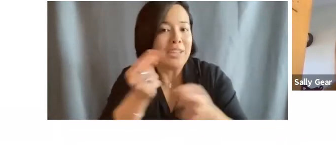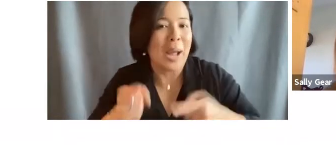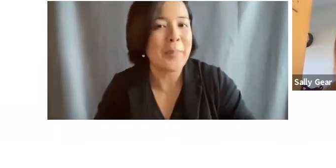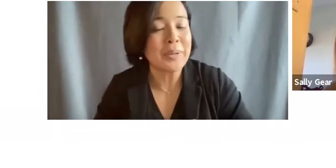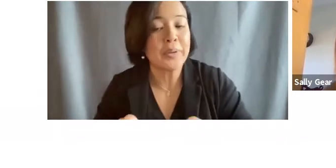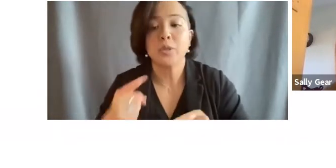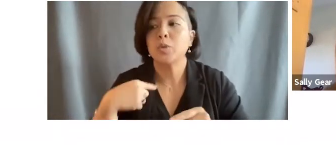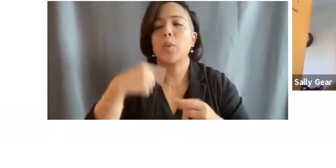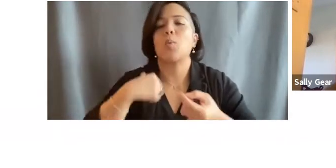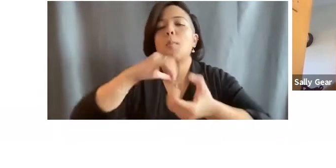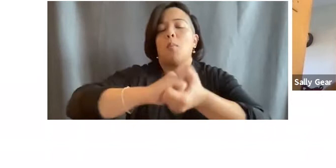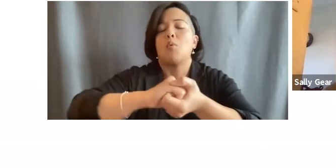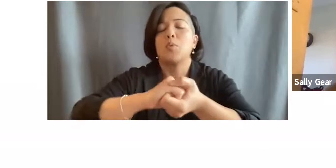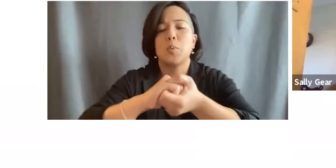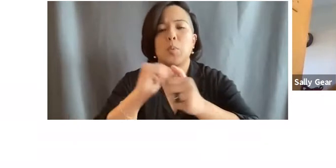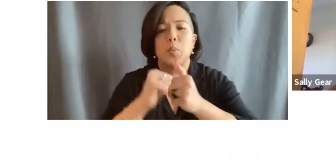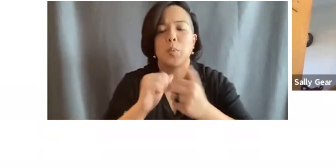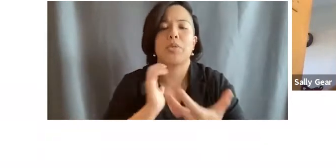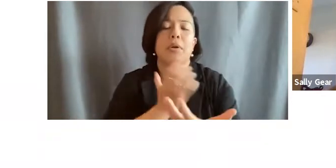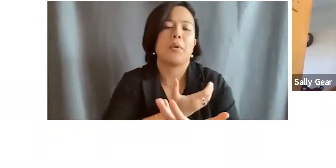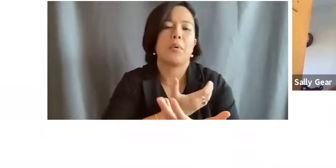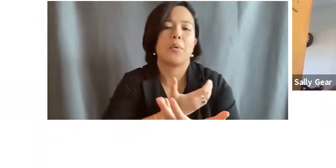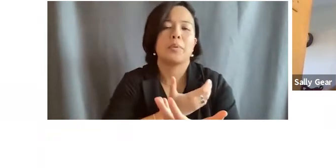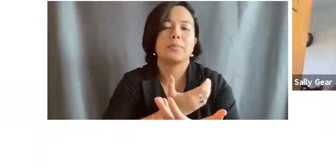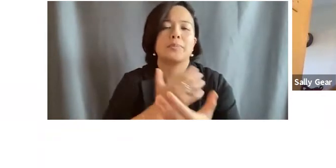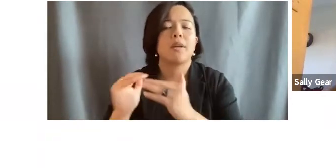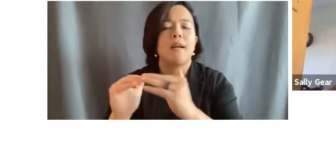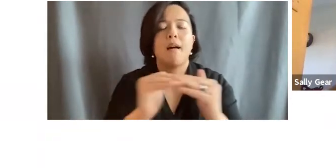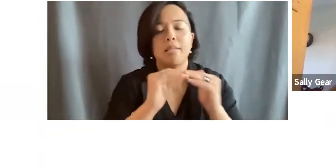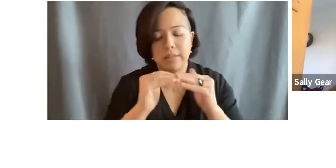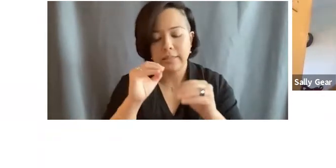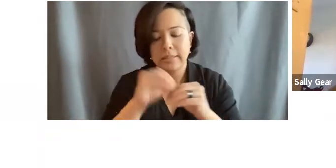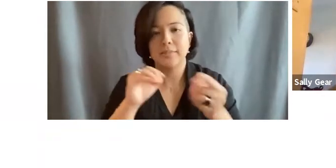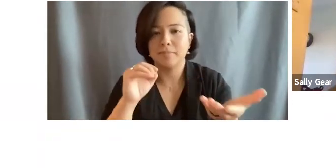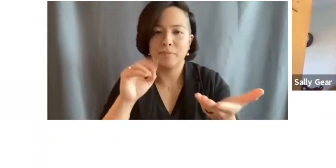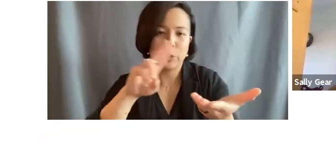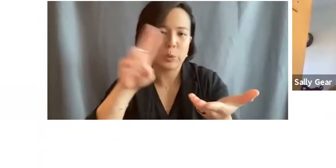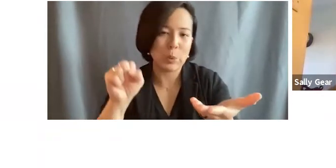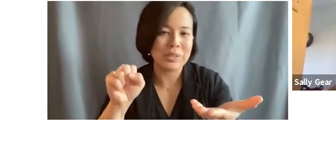with our colleagues in the US on that particular issue